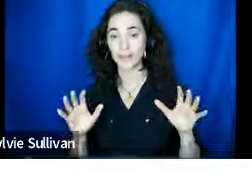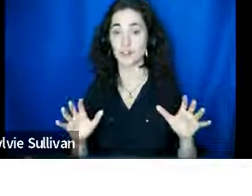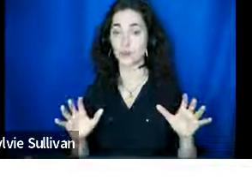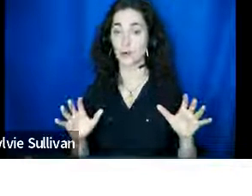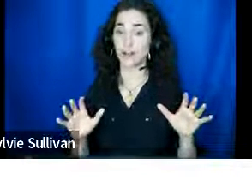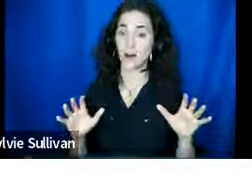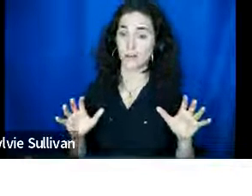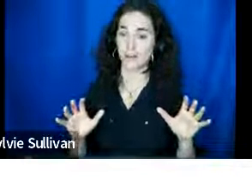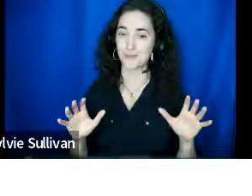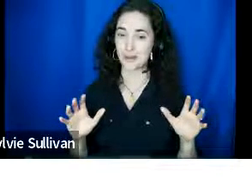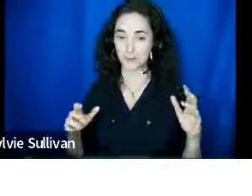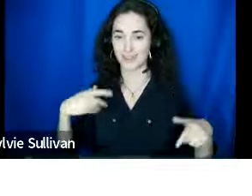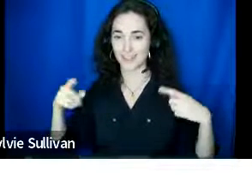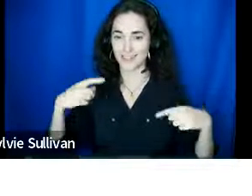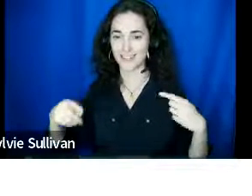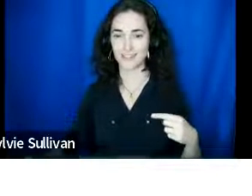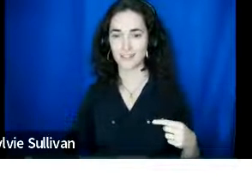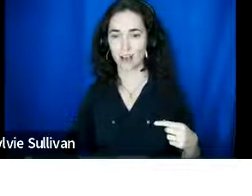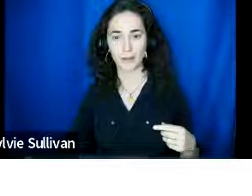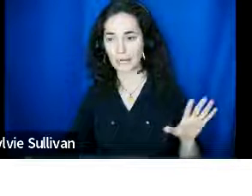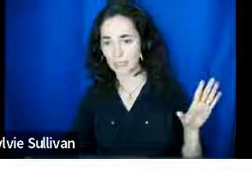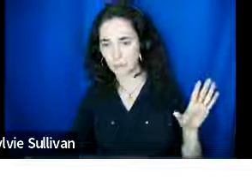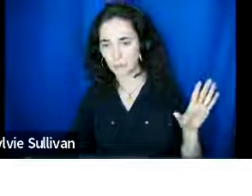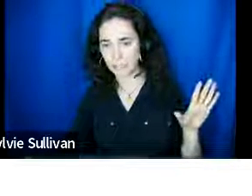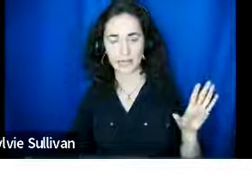And, by the way, this is short, an hour to be able to discuss this this topic, and I get really excited.